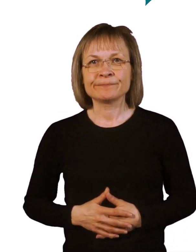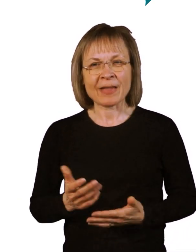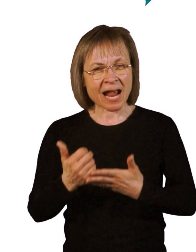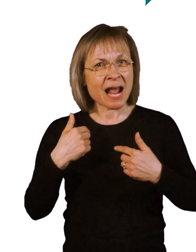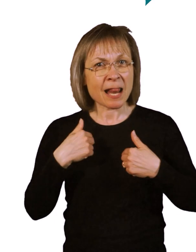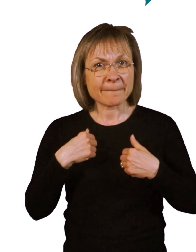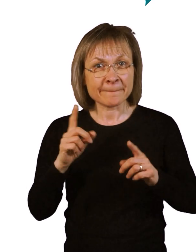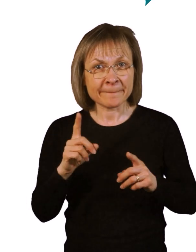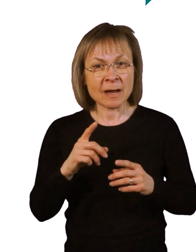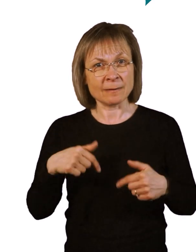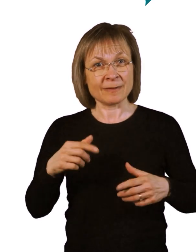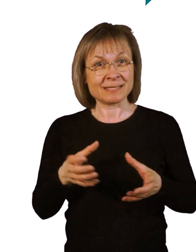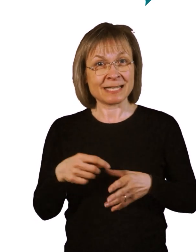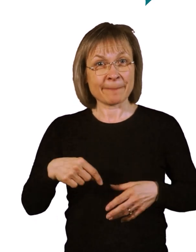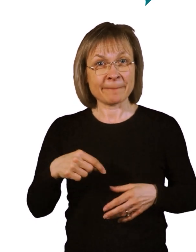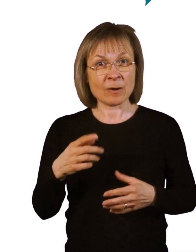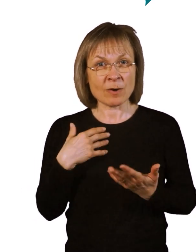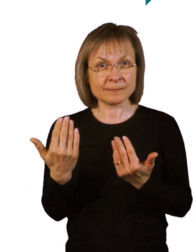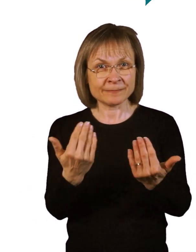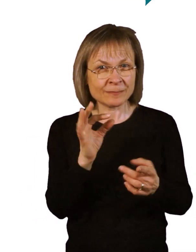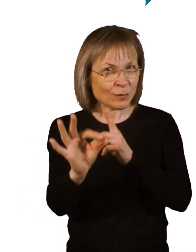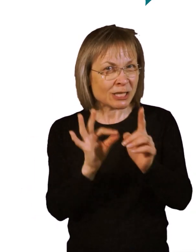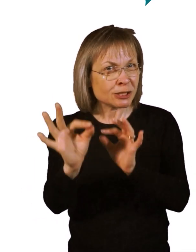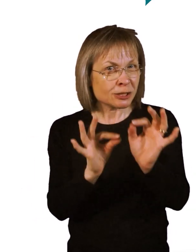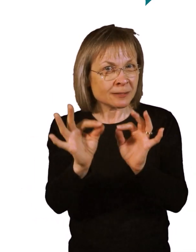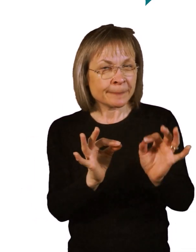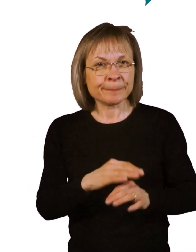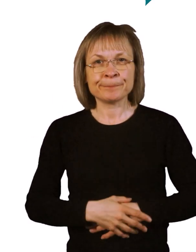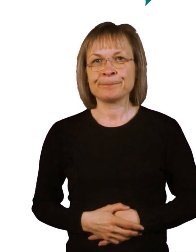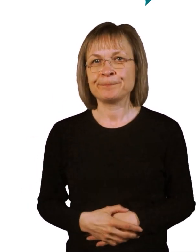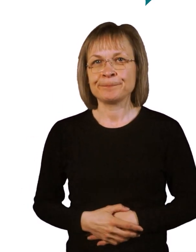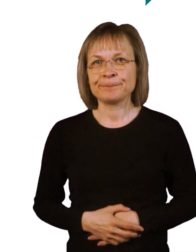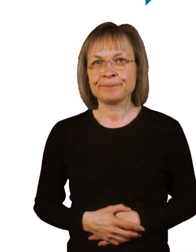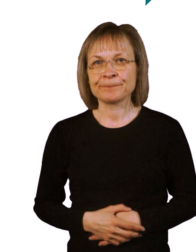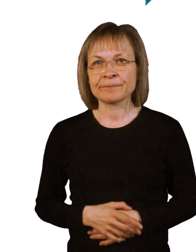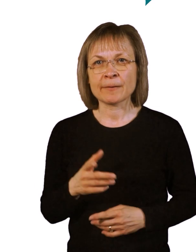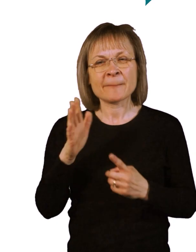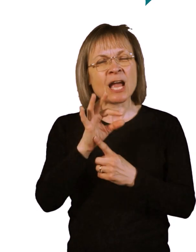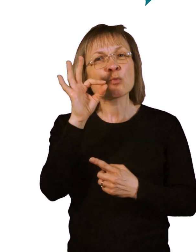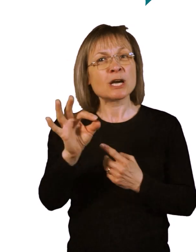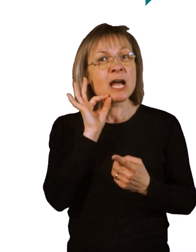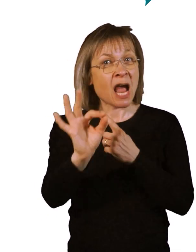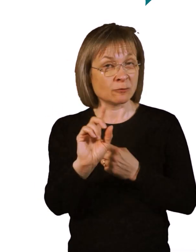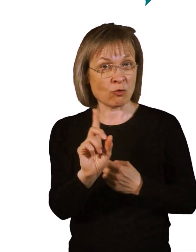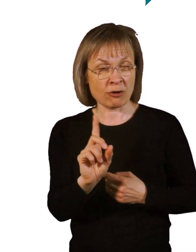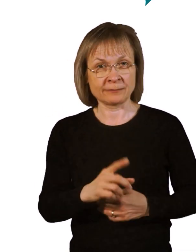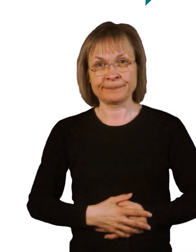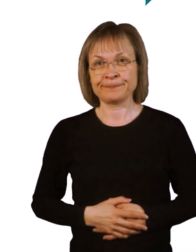To help with the Inquiry's investigations, the Let's Be Heard team would like to ask you some questions. The main questions we want to ask you are: